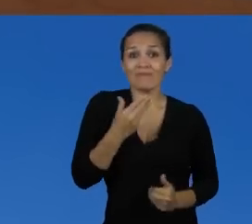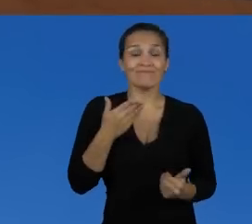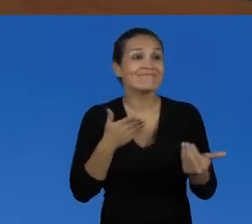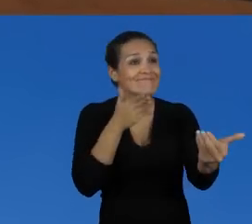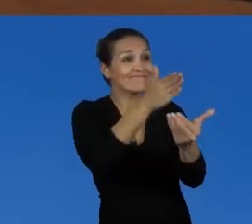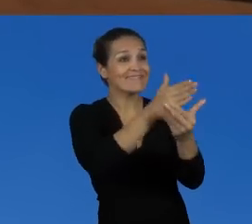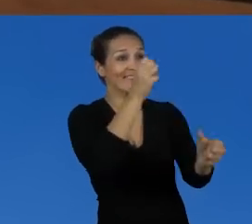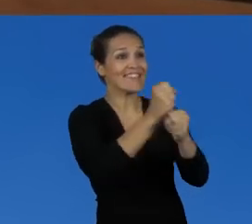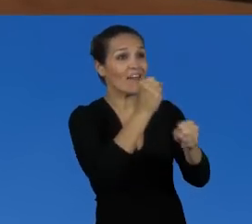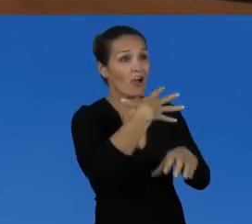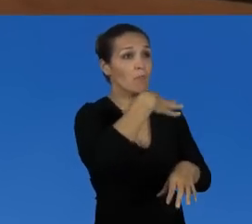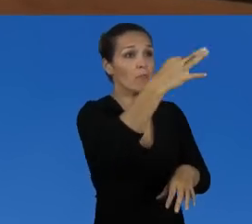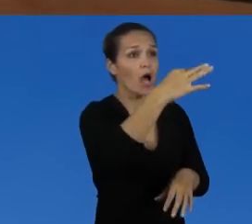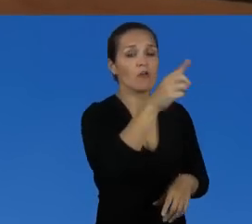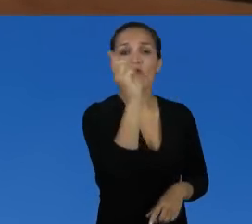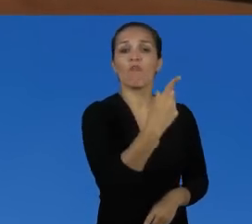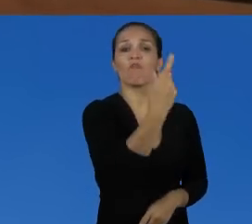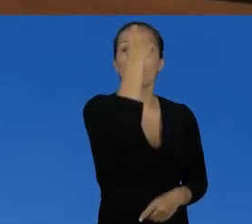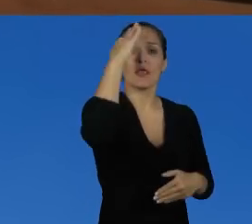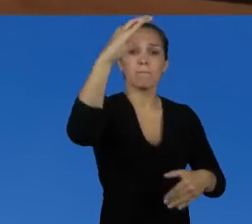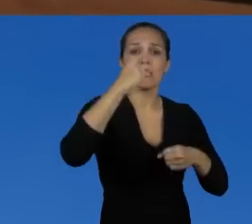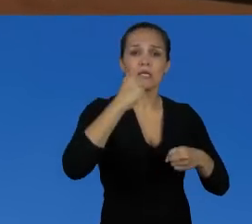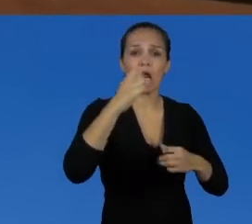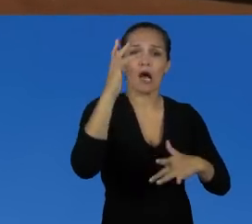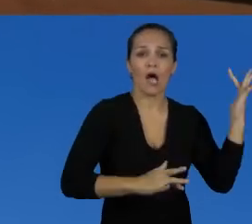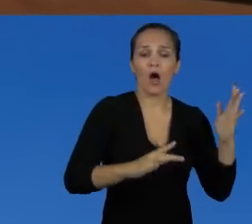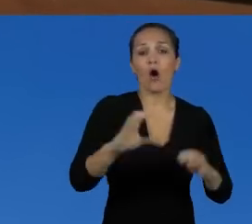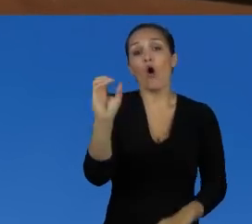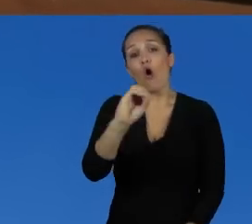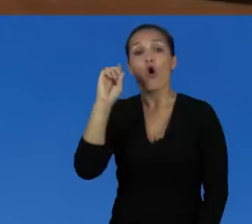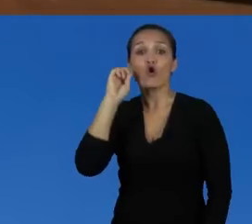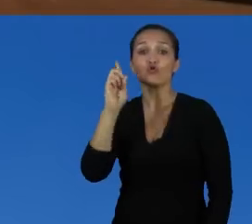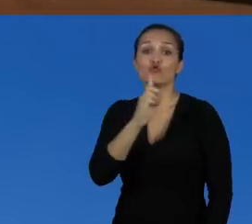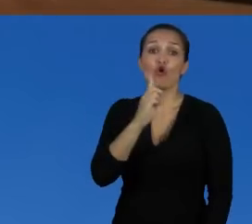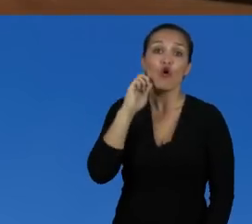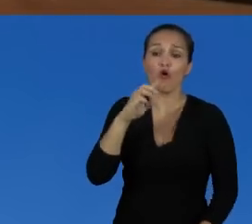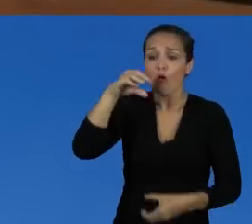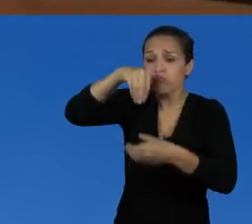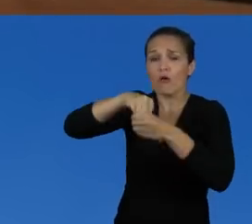because they don't have their military clearance passbook. Deaf women victims of domestic violence,